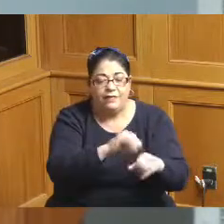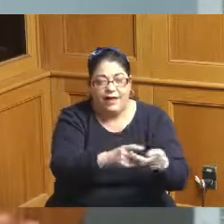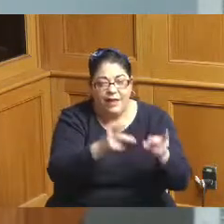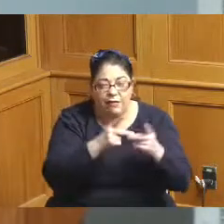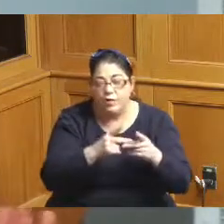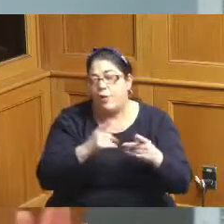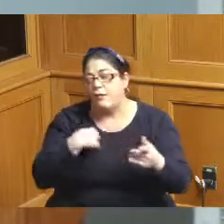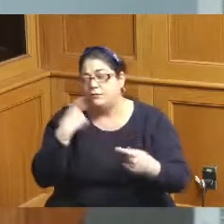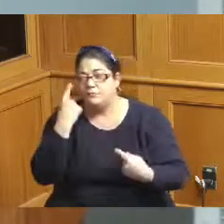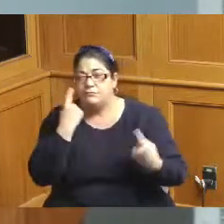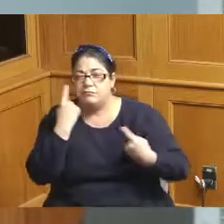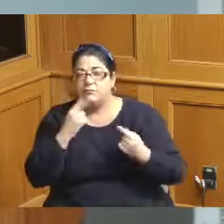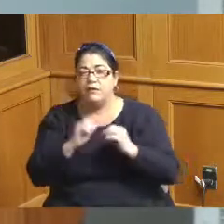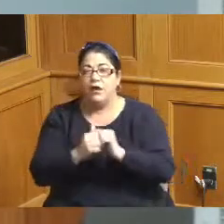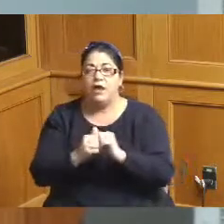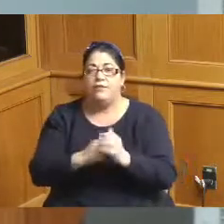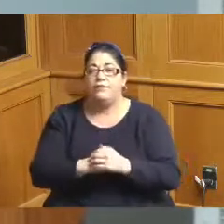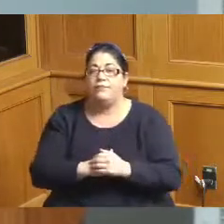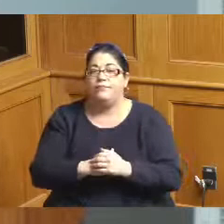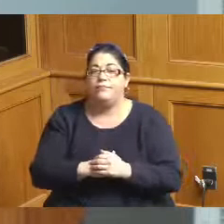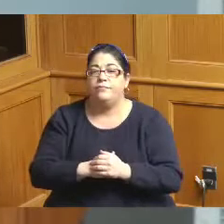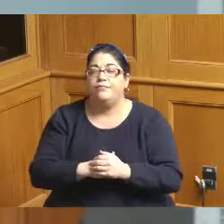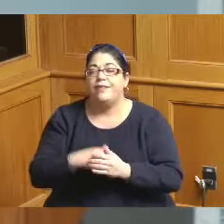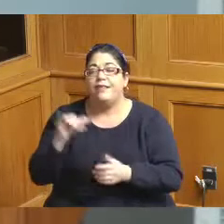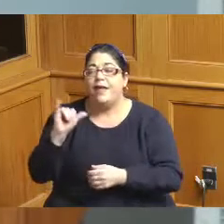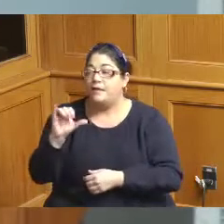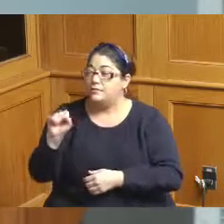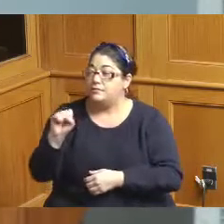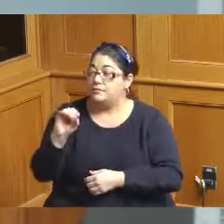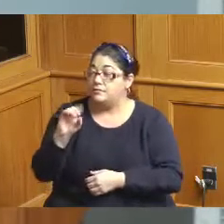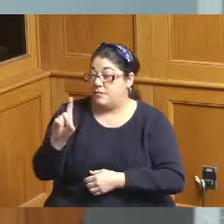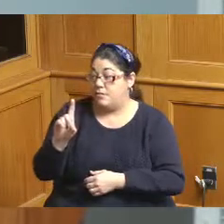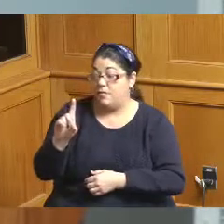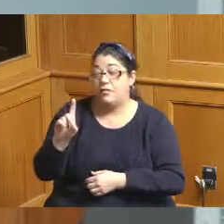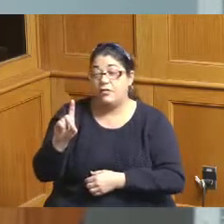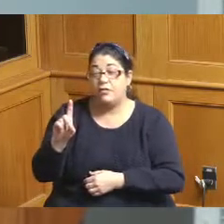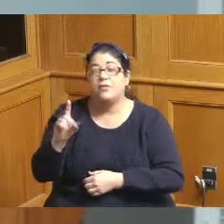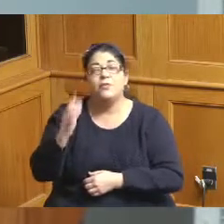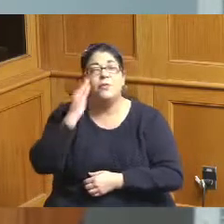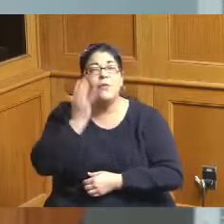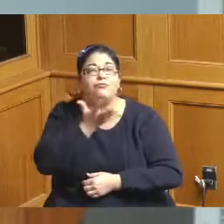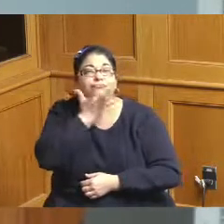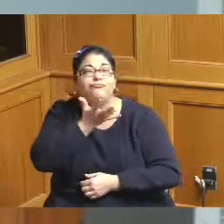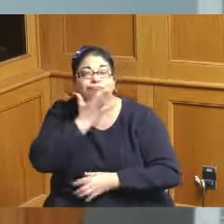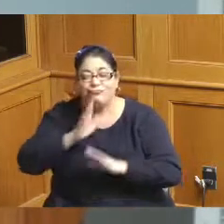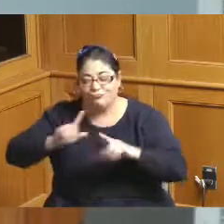also the materials on the facade we don't want to change the look of the project but you know are